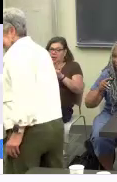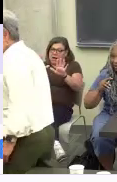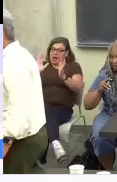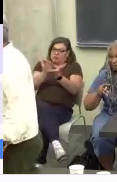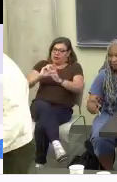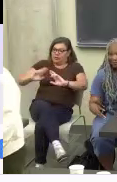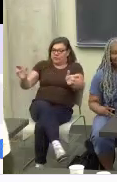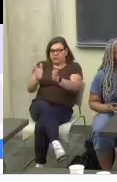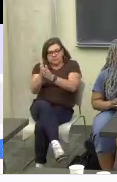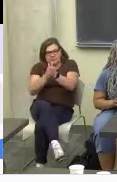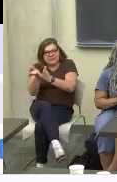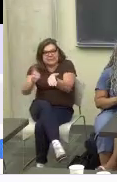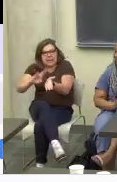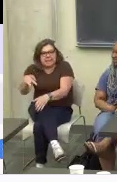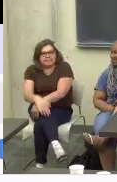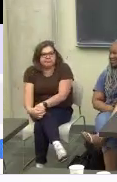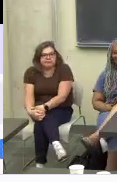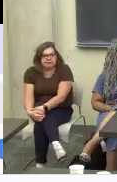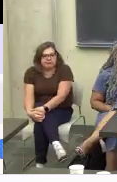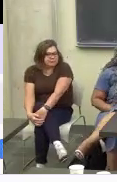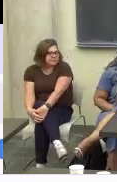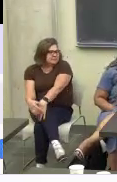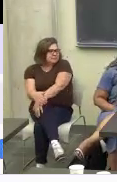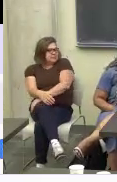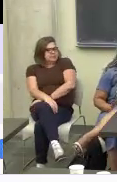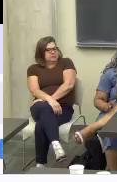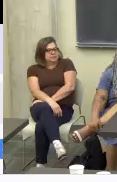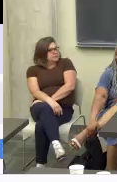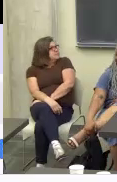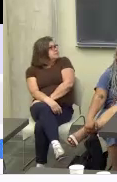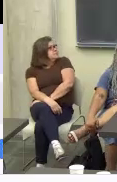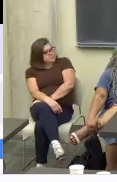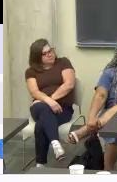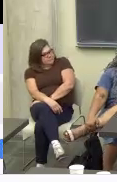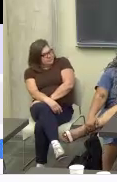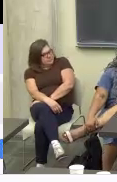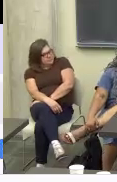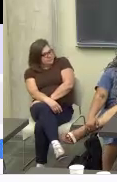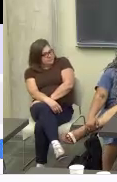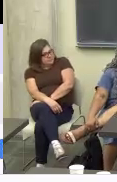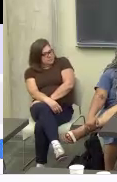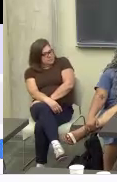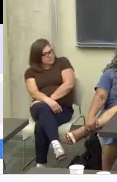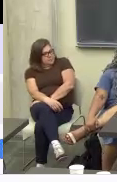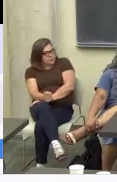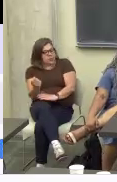Sign me up. Yeah, I guess so. Let's get rid of the box.